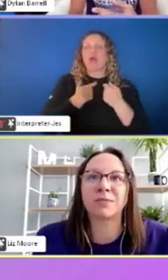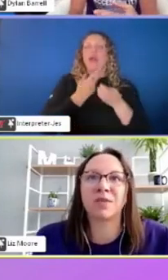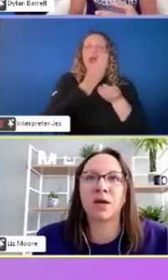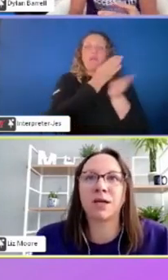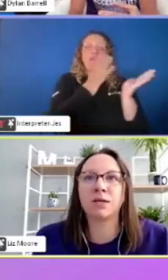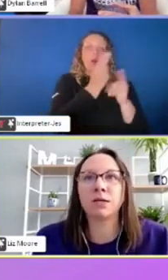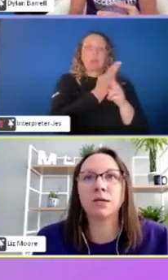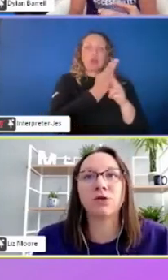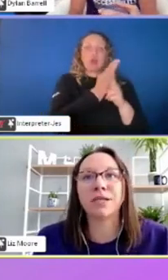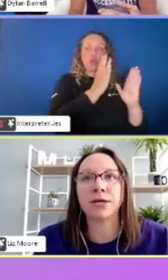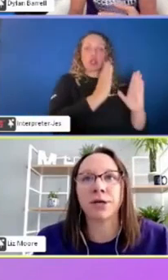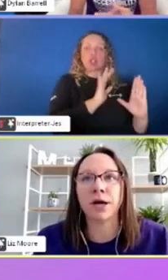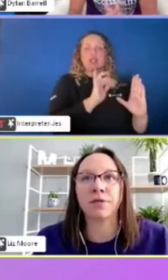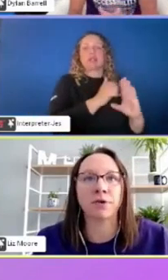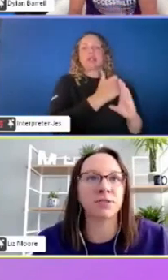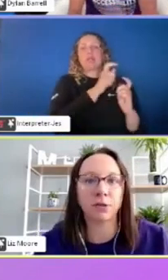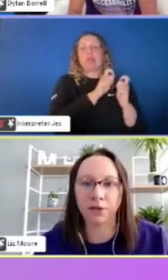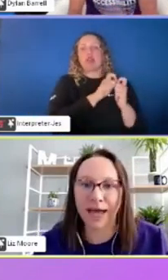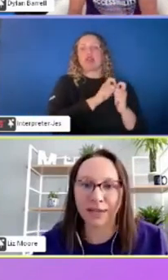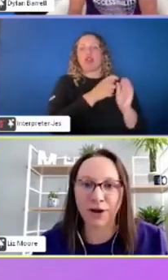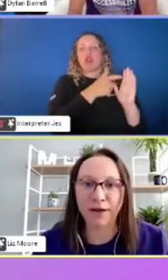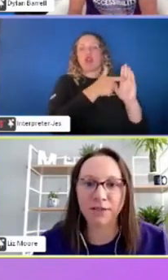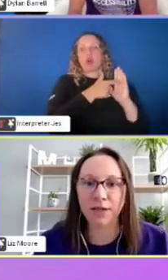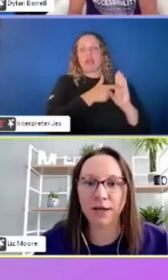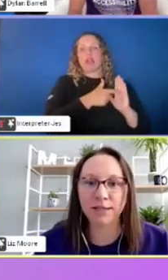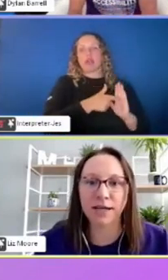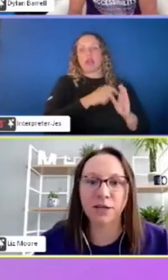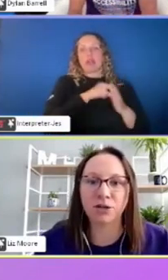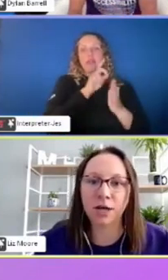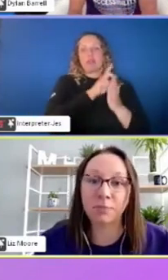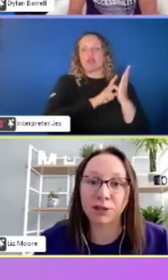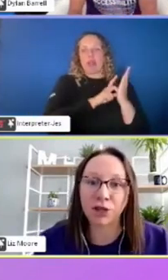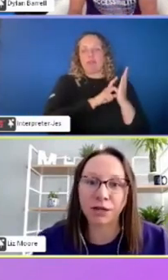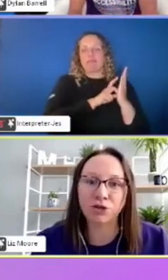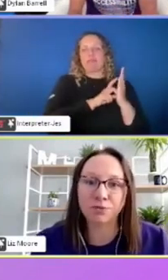of the criteria that are still in that draft stage and may change?